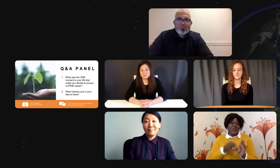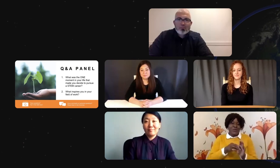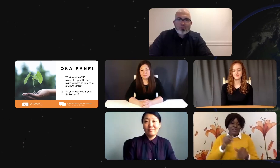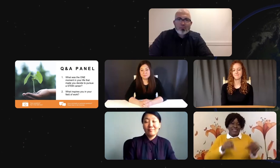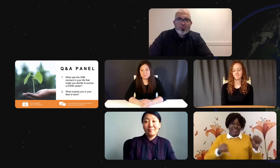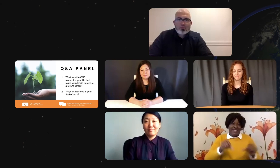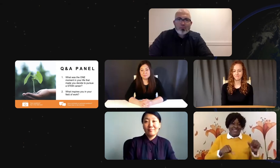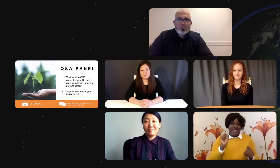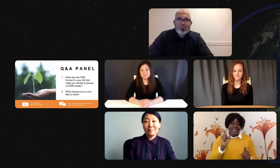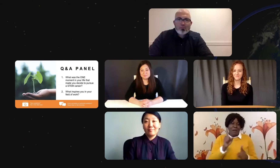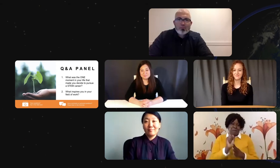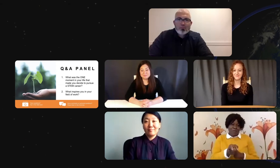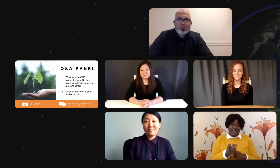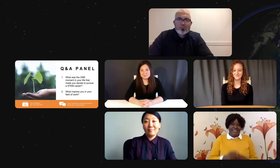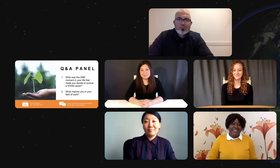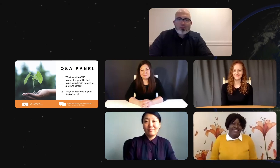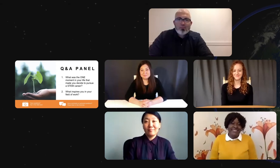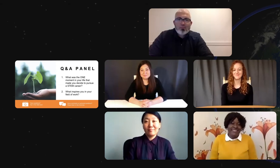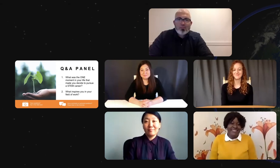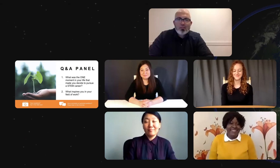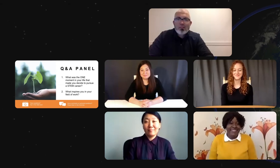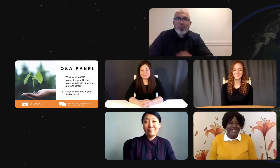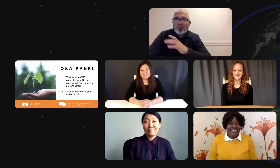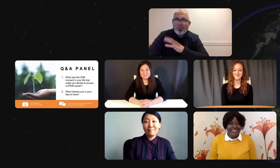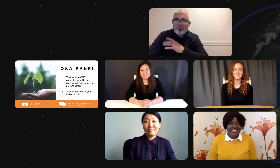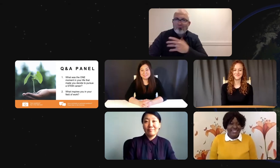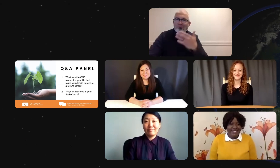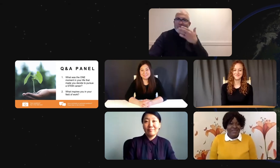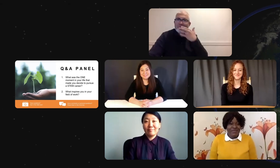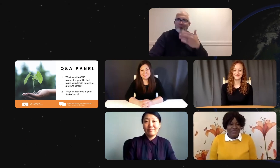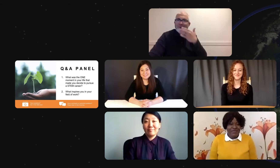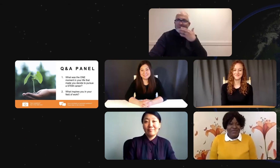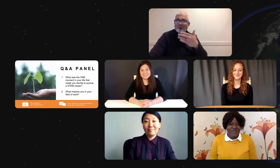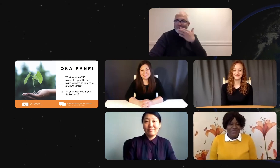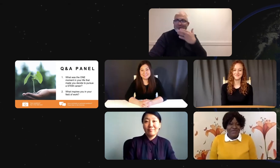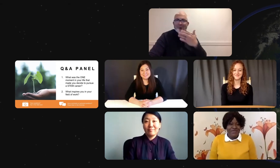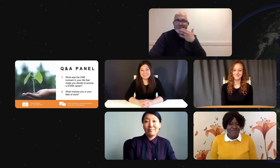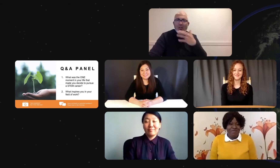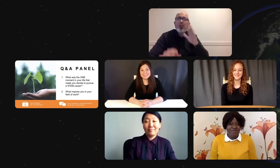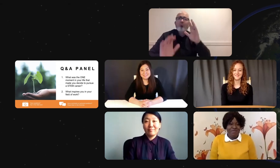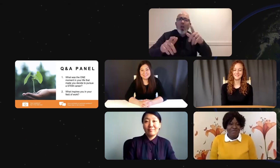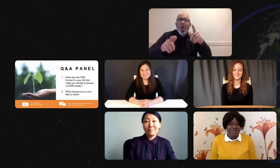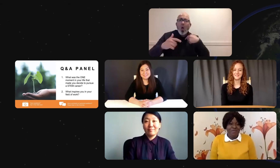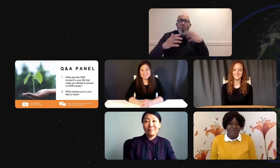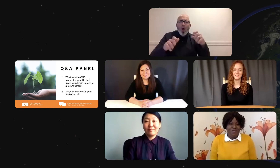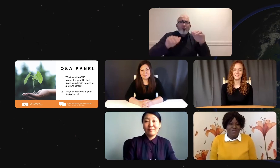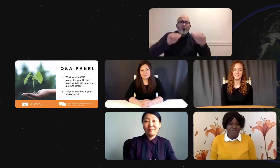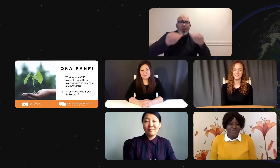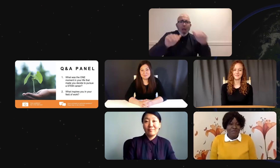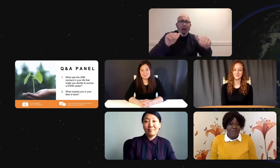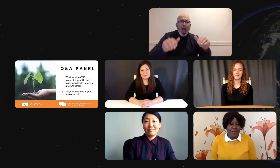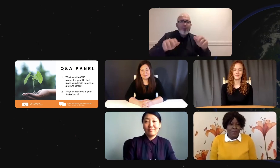I decided science was it for me at that moment. Thank you!